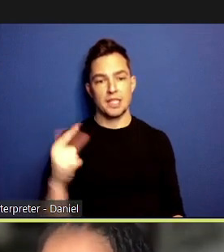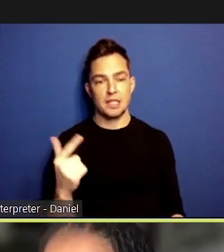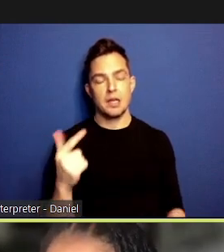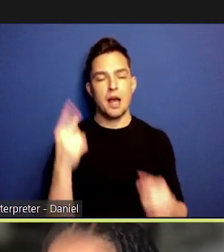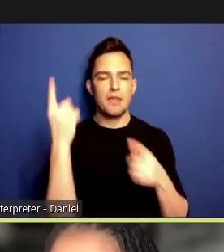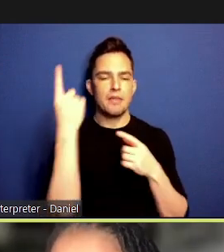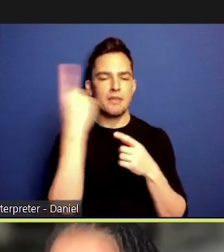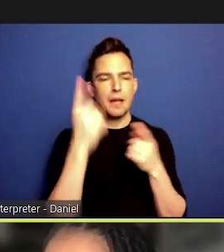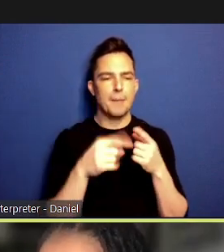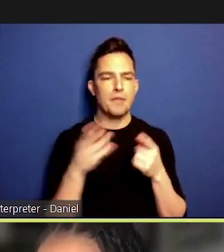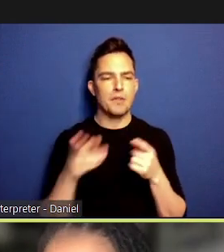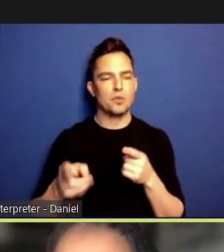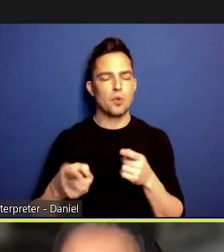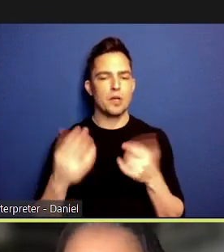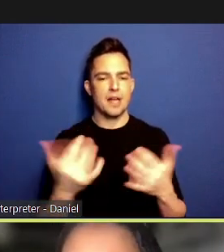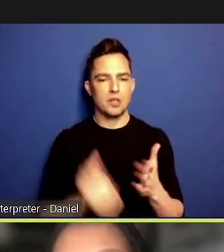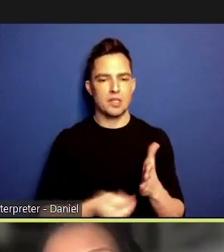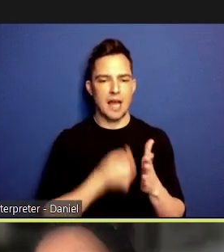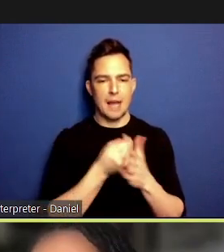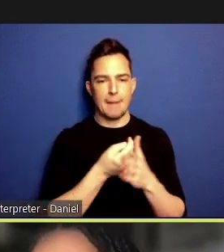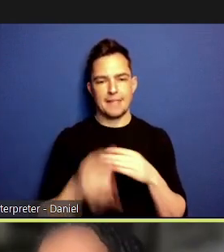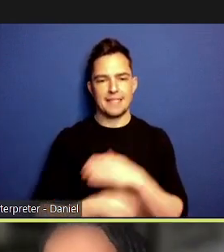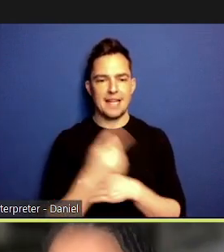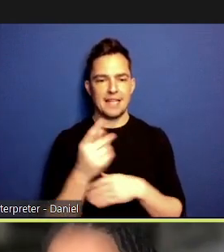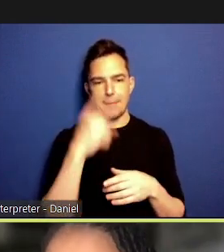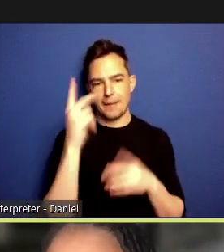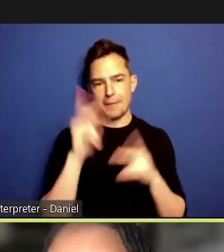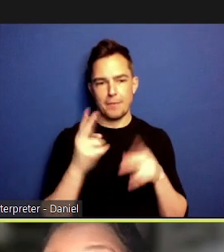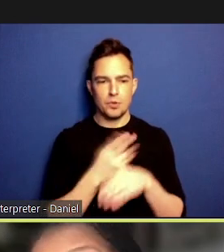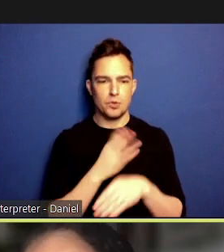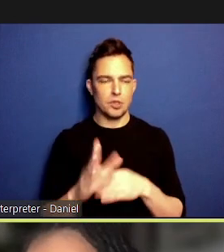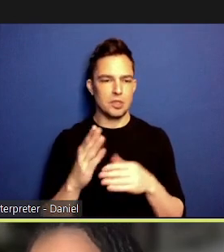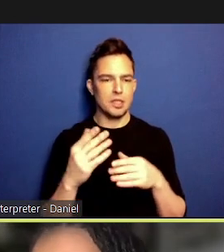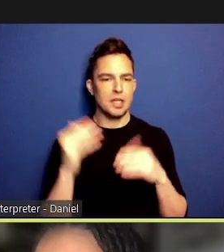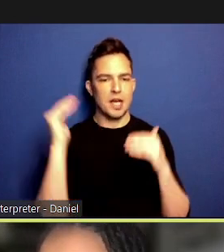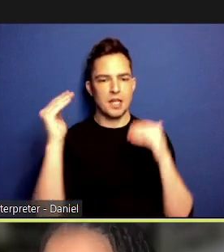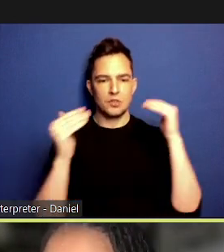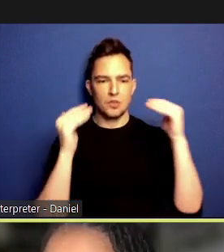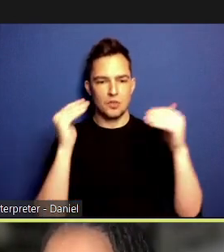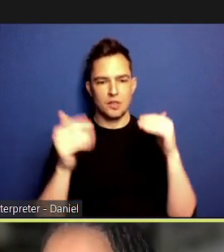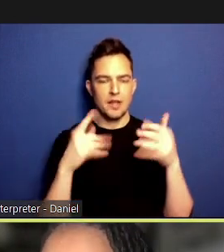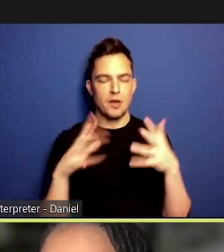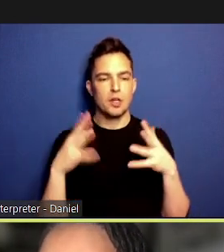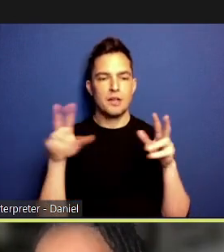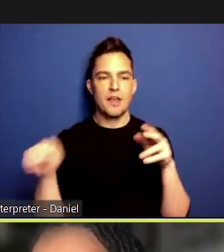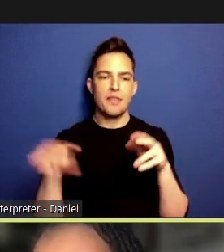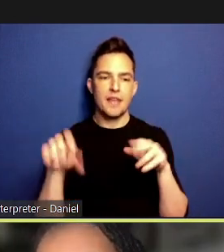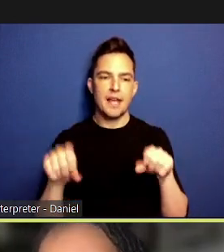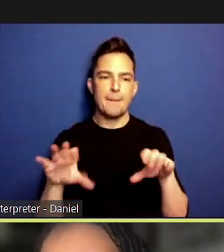ways that black youth, like their adult counterparts, are healed by big data that reduce their lives